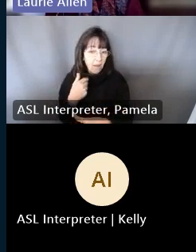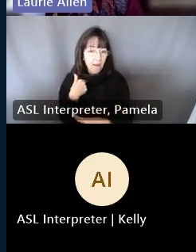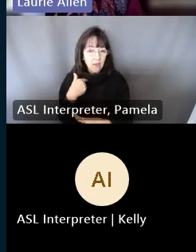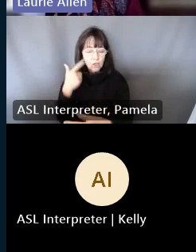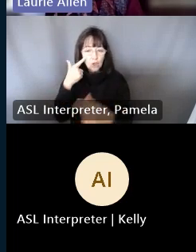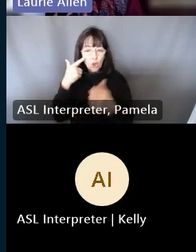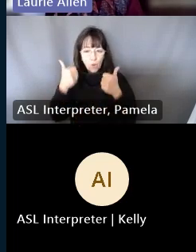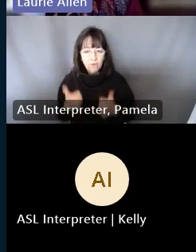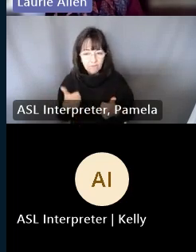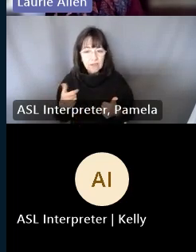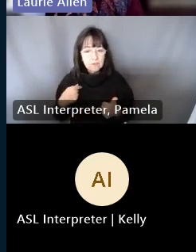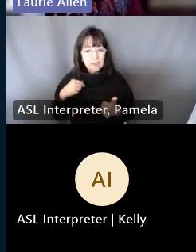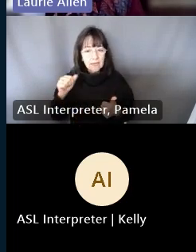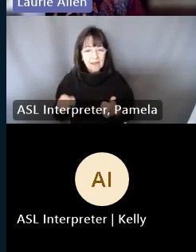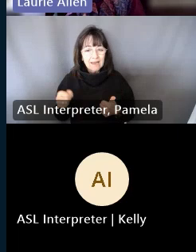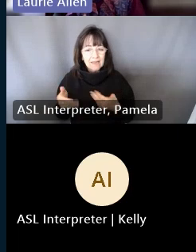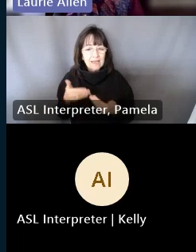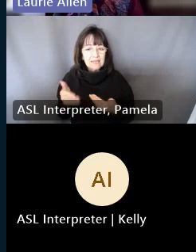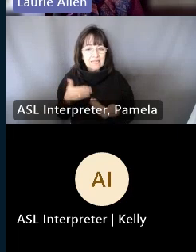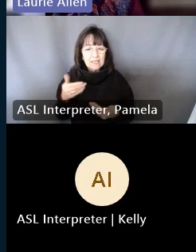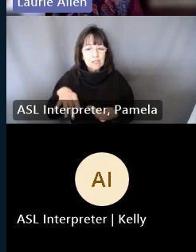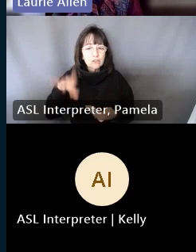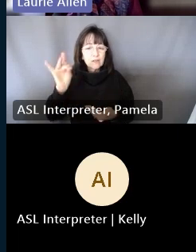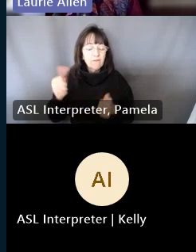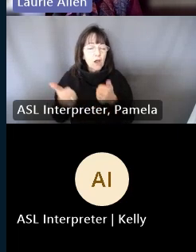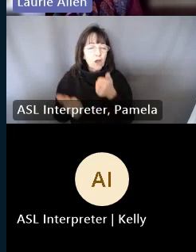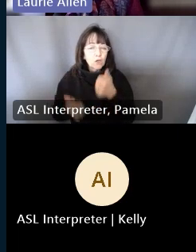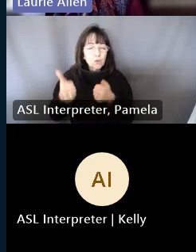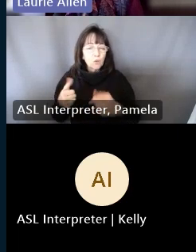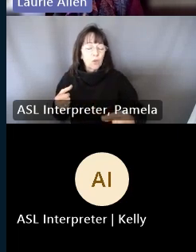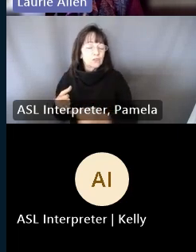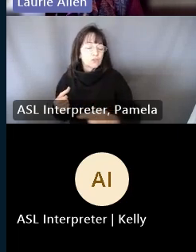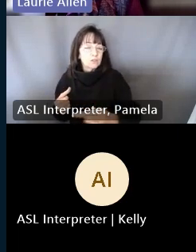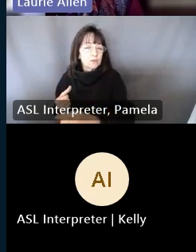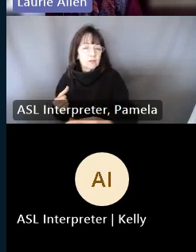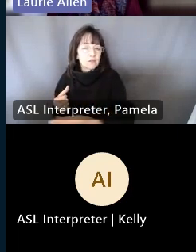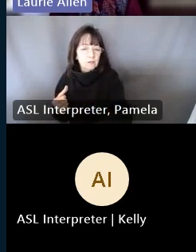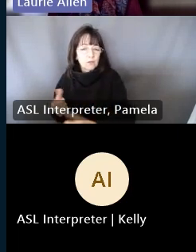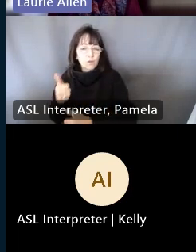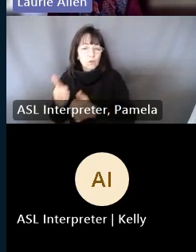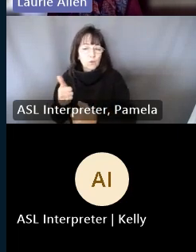I can more easily find which cable goes into which port. The Opener Support is one that I use.